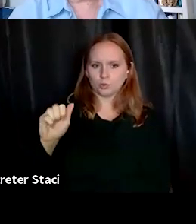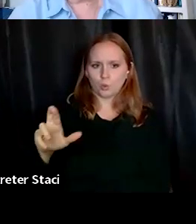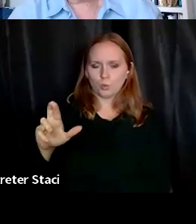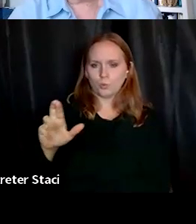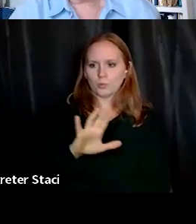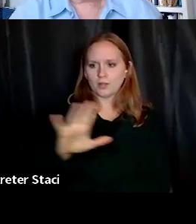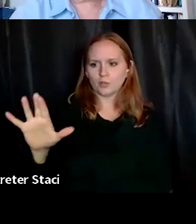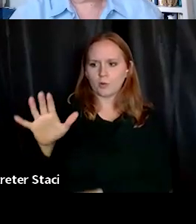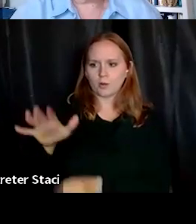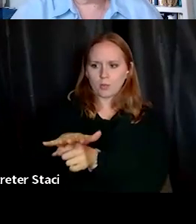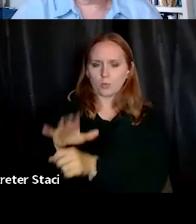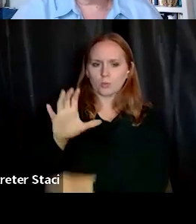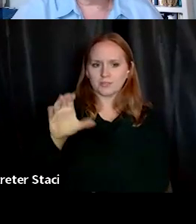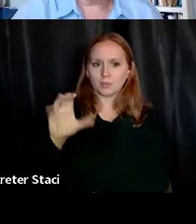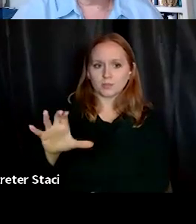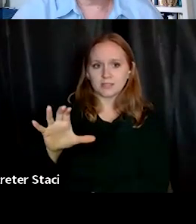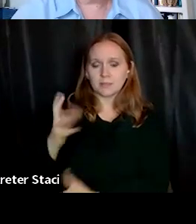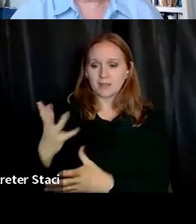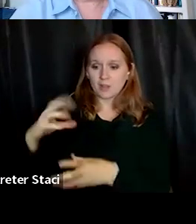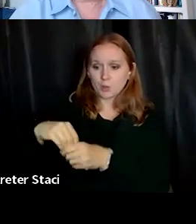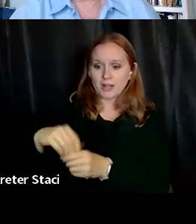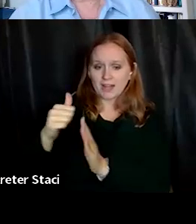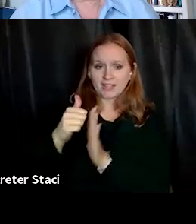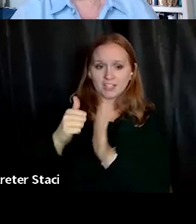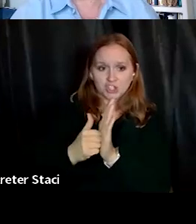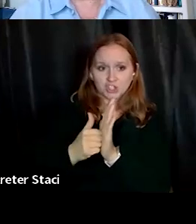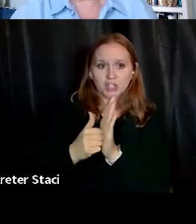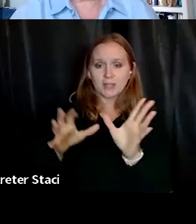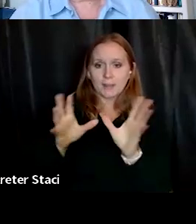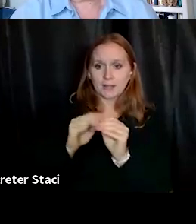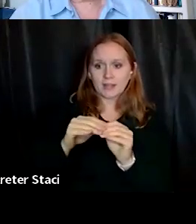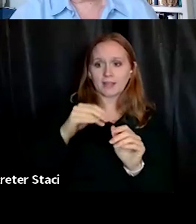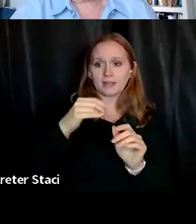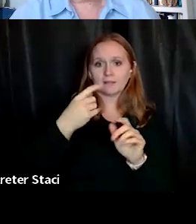Making an agenda item on a monthly or quarterly meeting. Have your TA center liaison